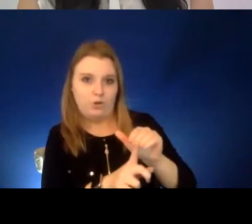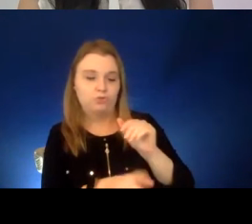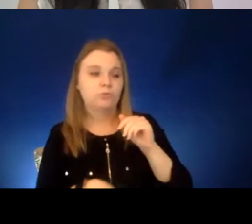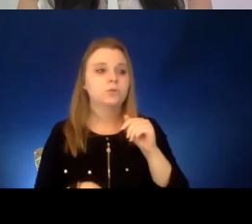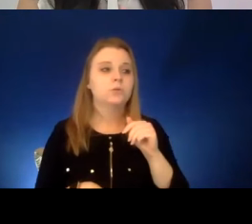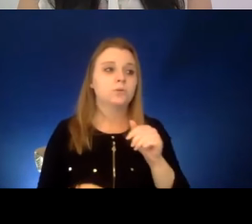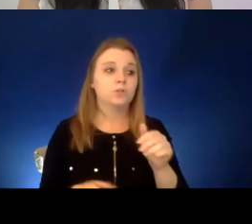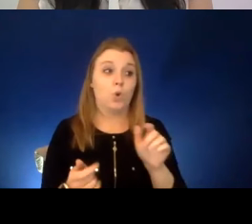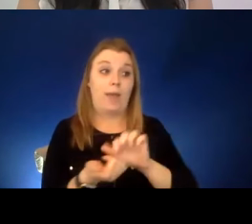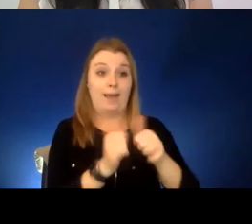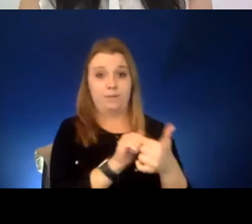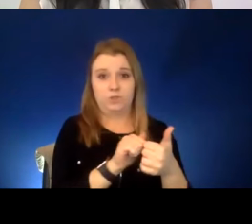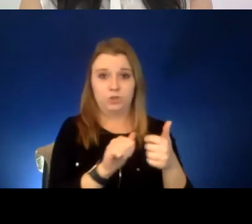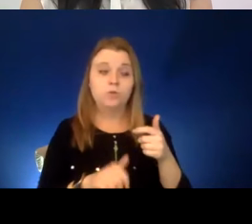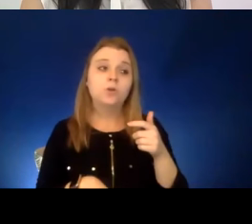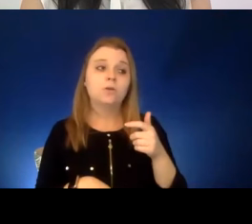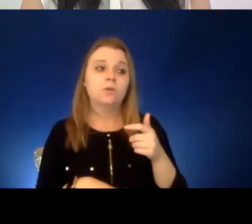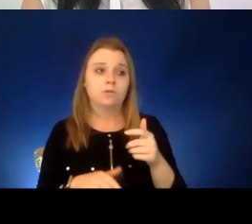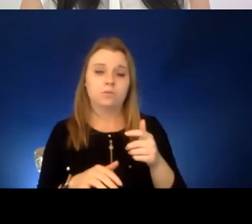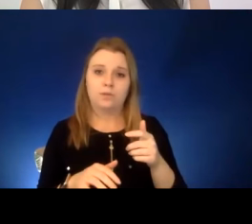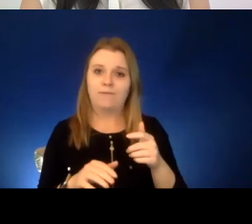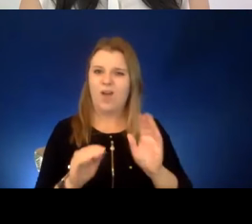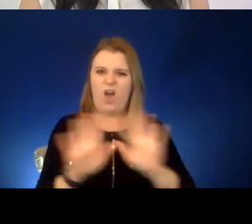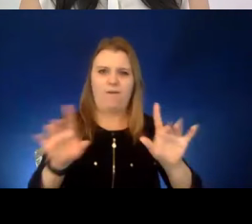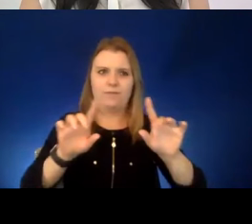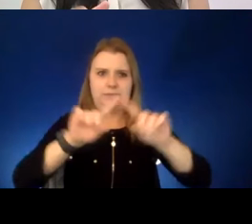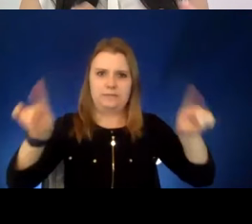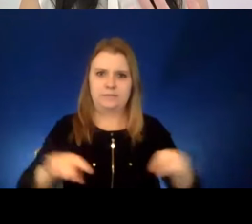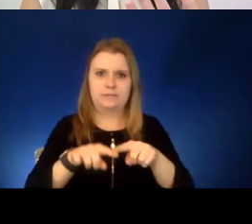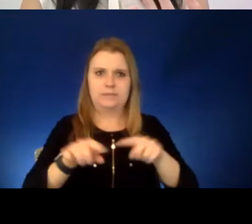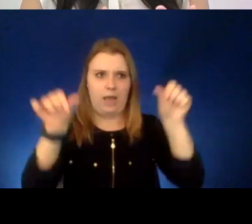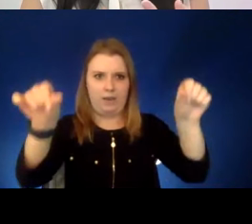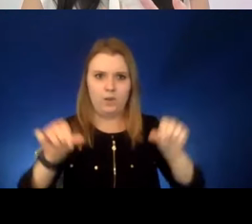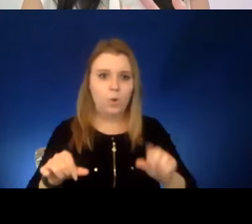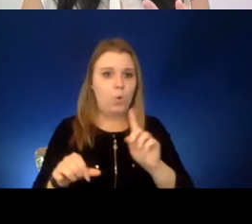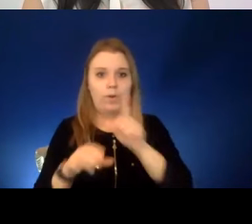You always wanna provide really obvious signage of where areas in your space you have quiet areas, restrooms.